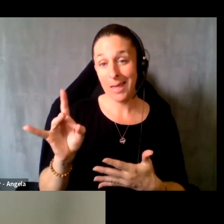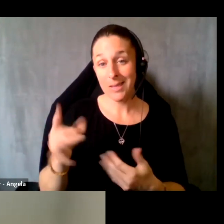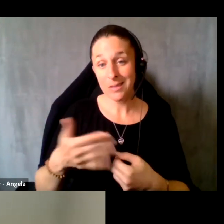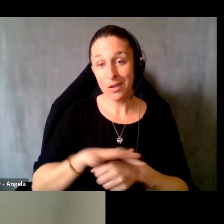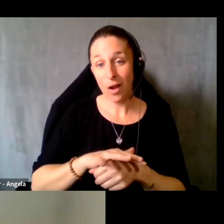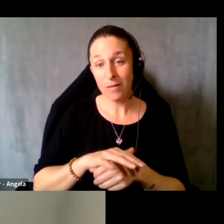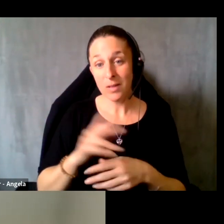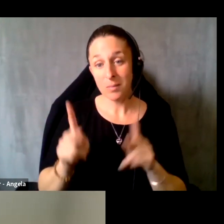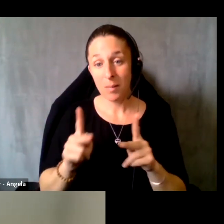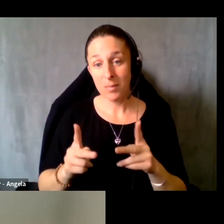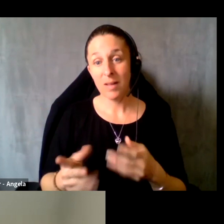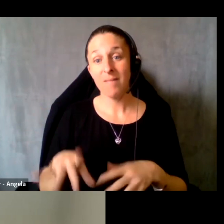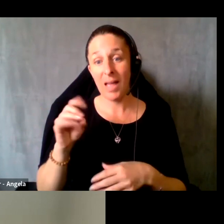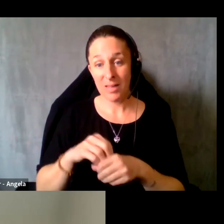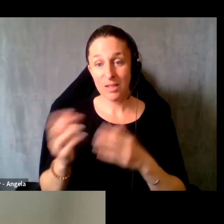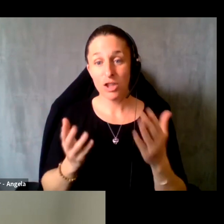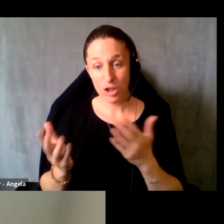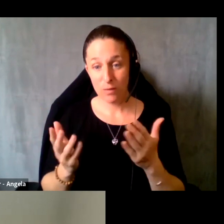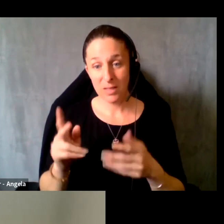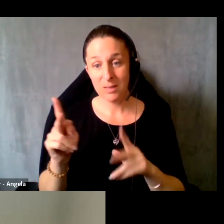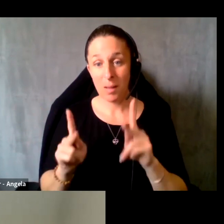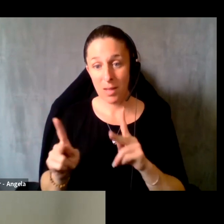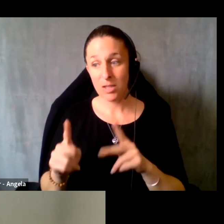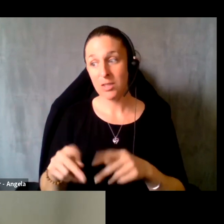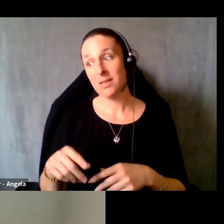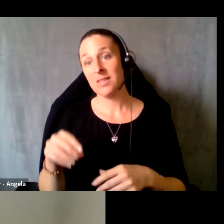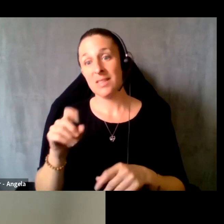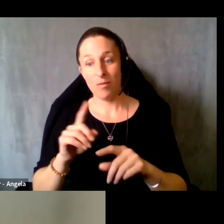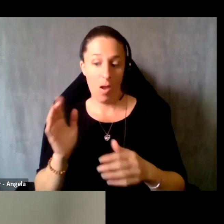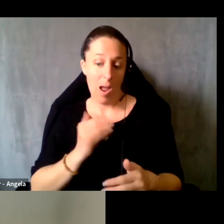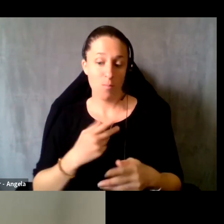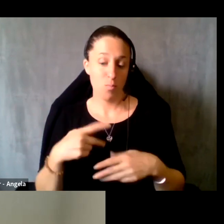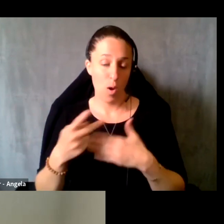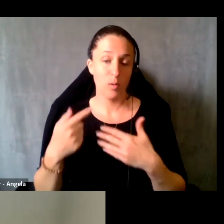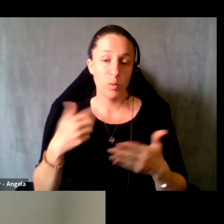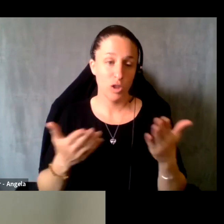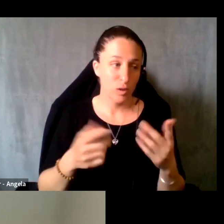service populations for the programs that we serve in one area or another. At the State